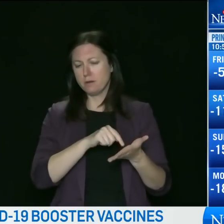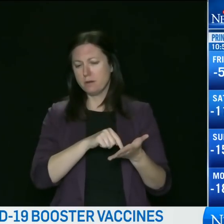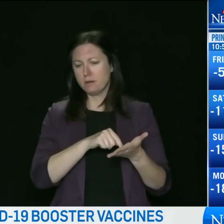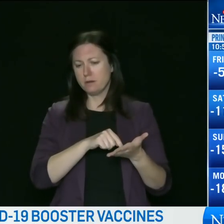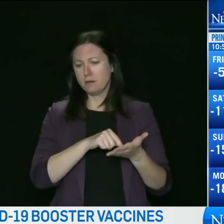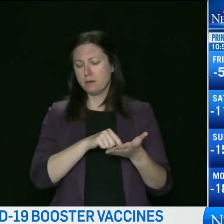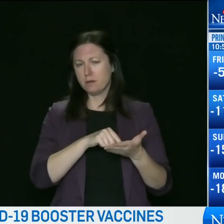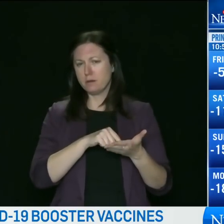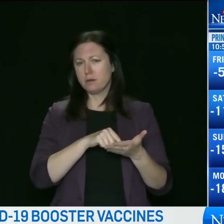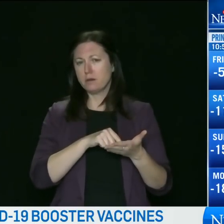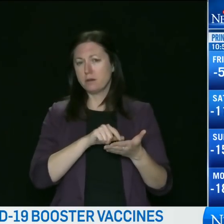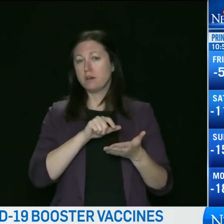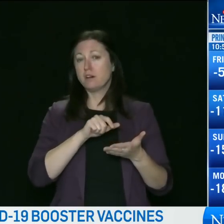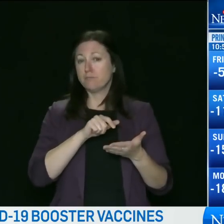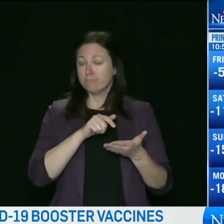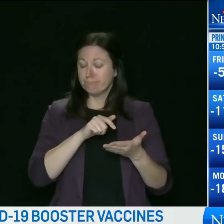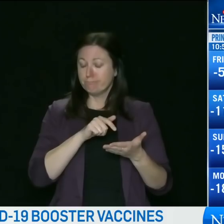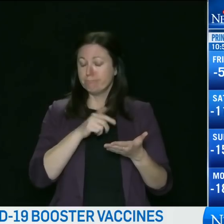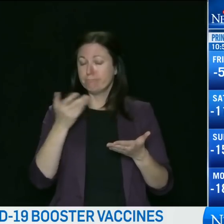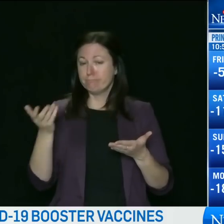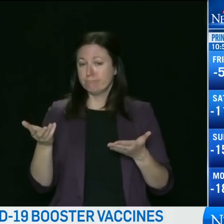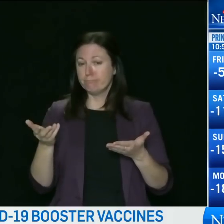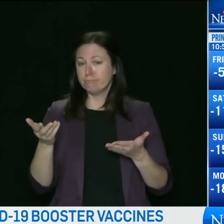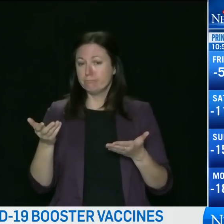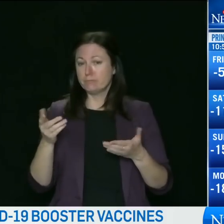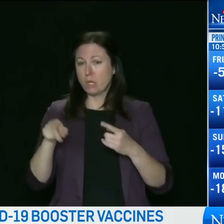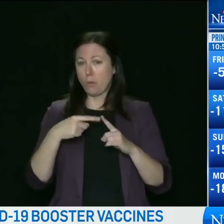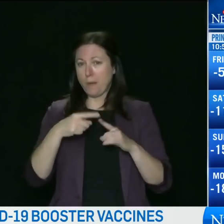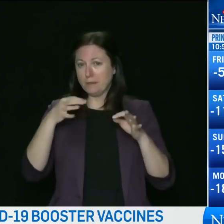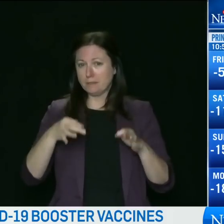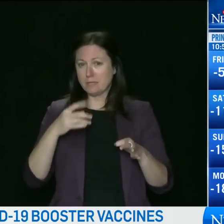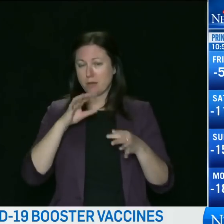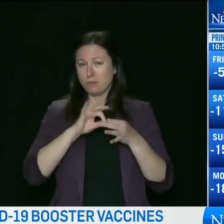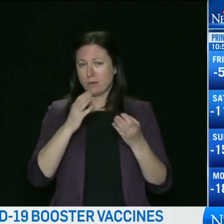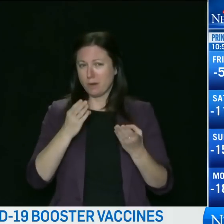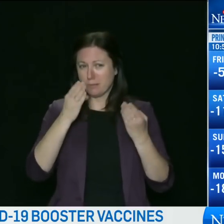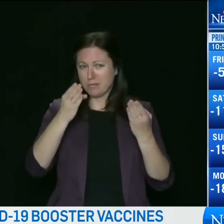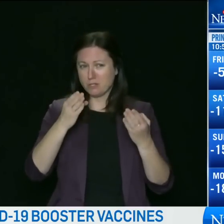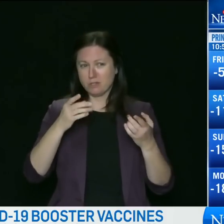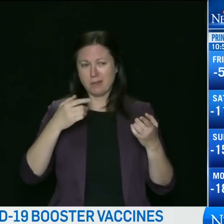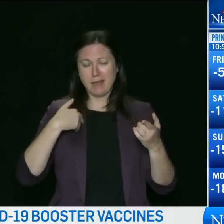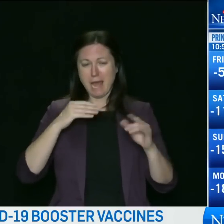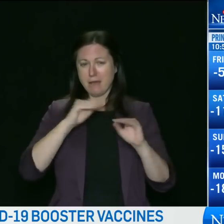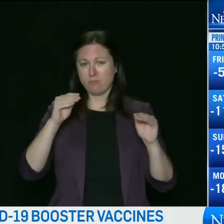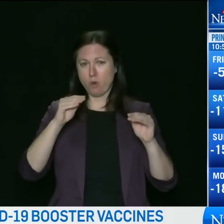ABOUT A LINE IN THE NACI REPORT THAT SAYS THAT ISSUES OF GLOBAL